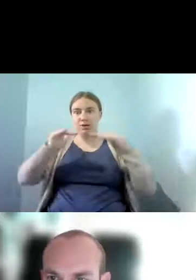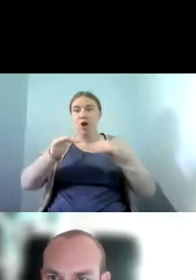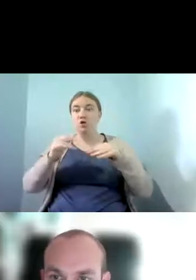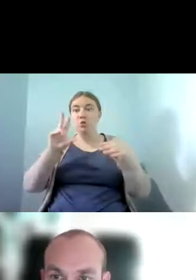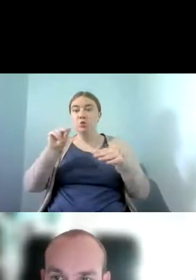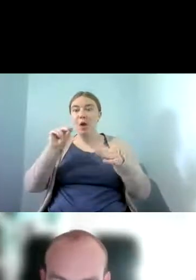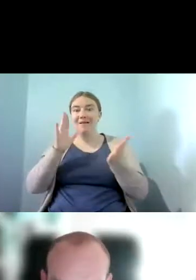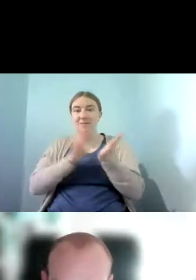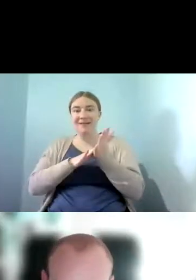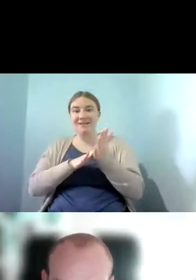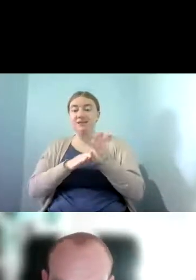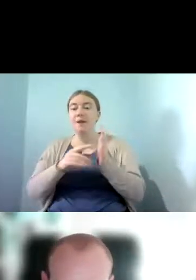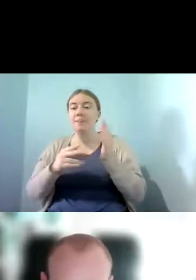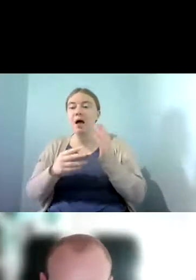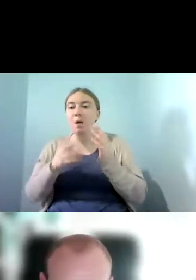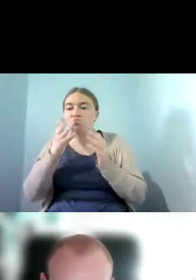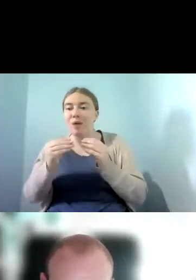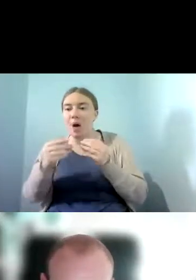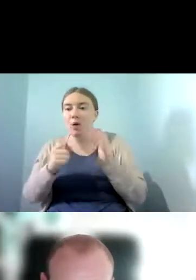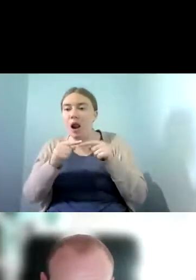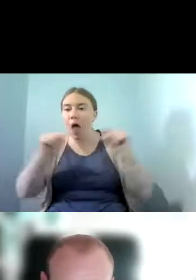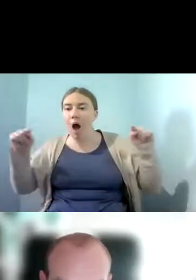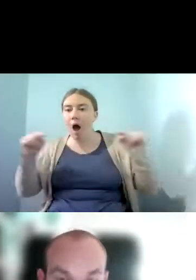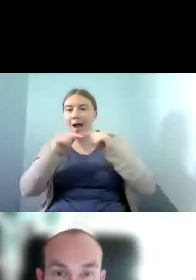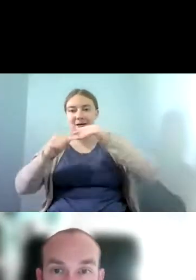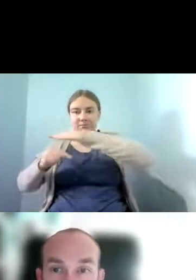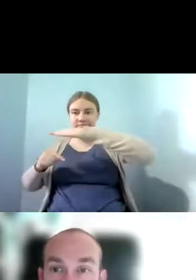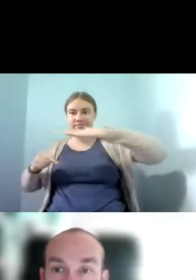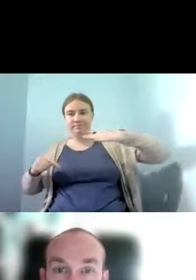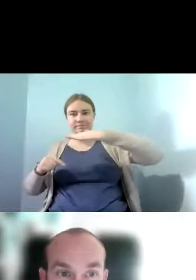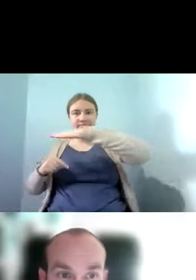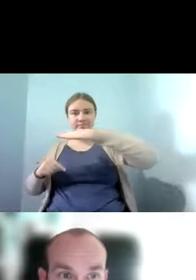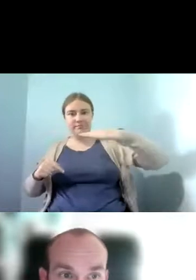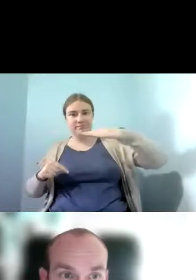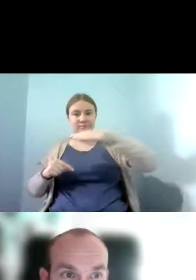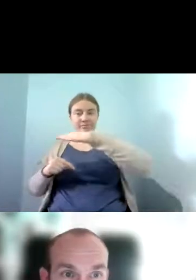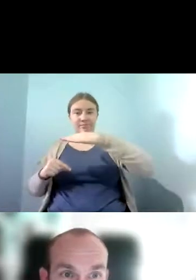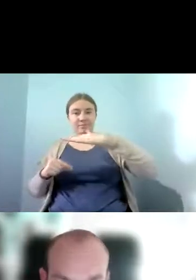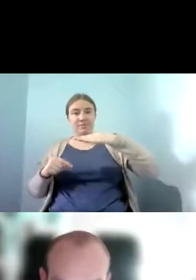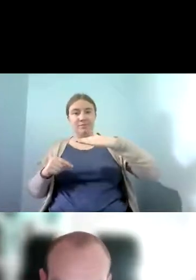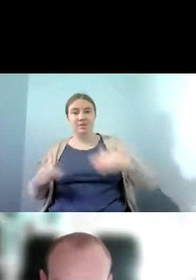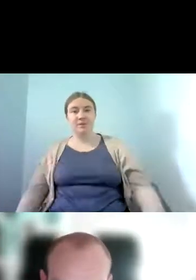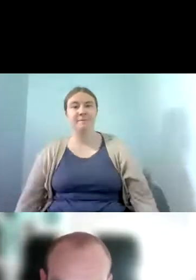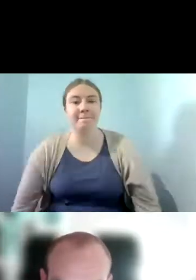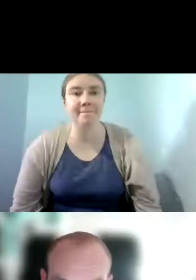brown line and as you can see the well the maximum recorded flood level is about 15.3 meters